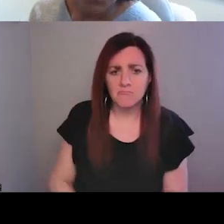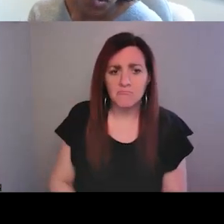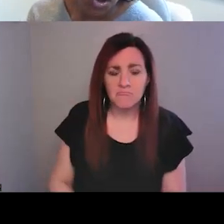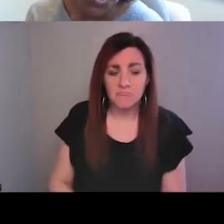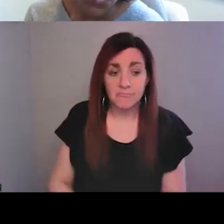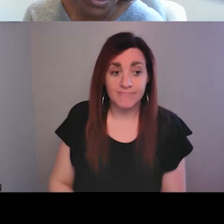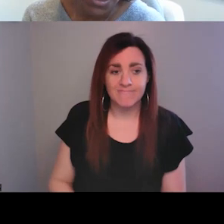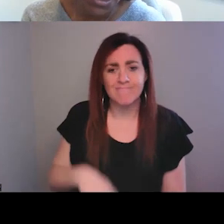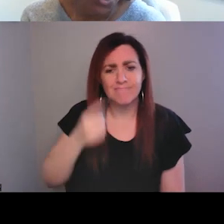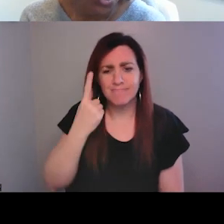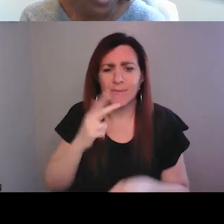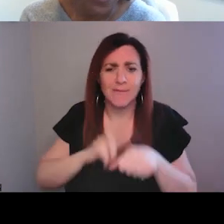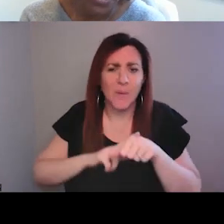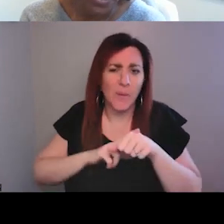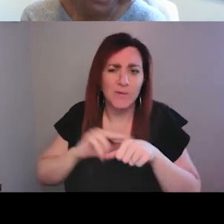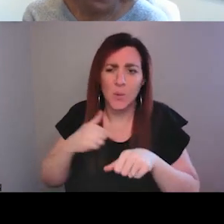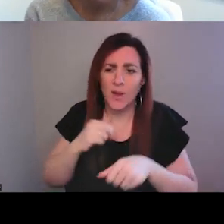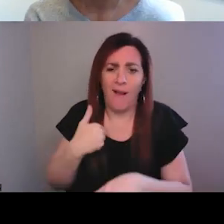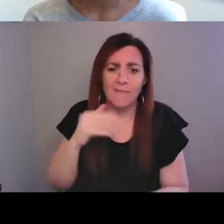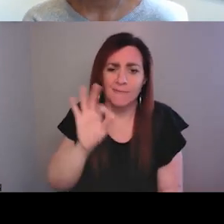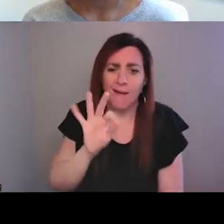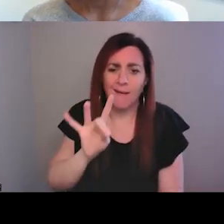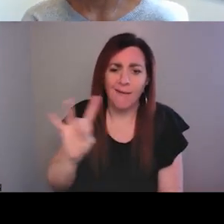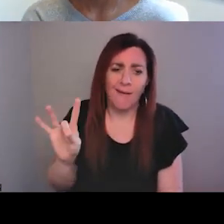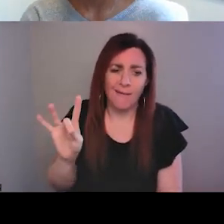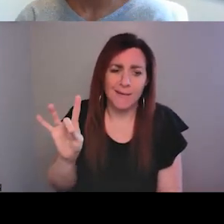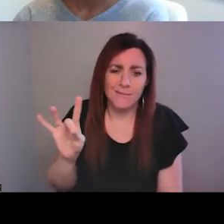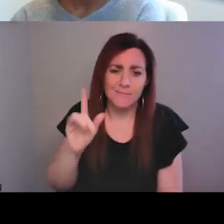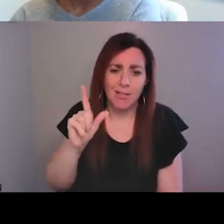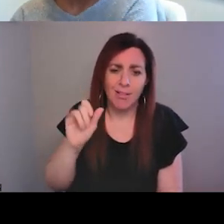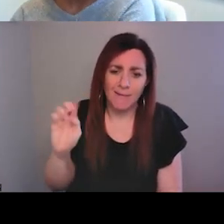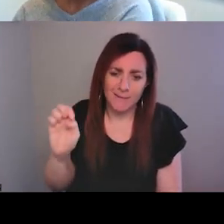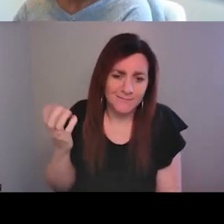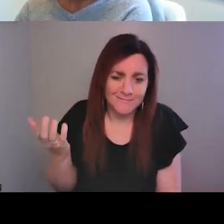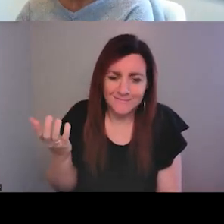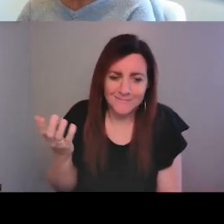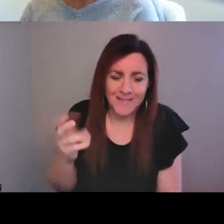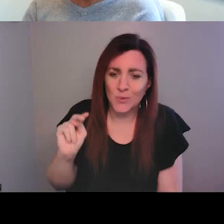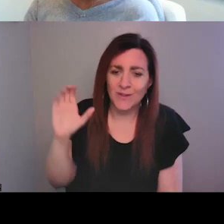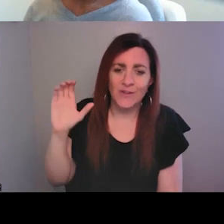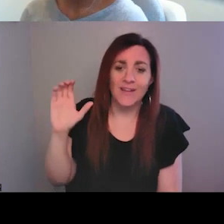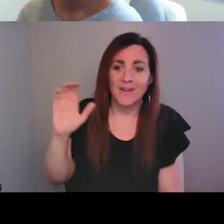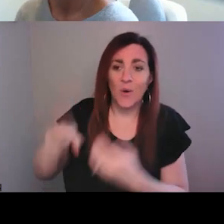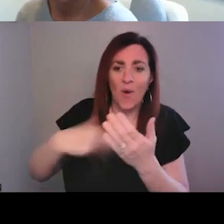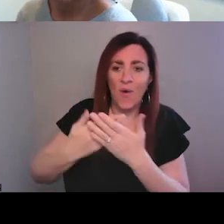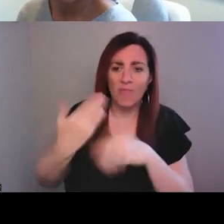OF COURSE, WE HAVE THE 988 LINE IN NORTH CAROLINA IN ALL OF THE COUNTIES AND THE